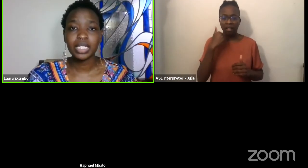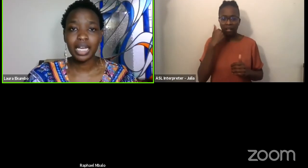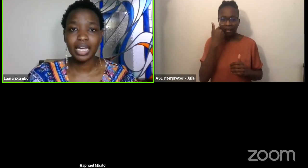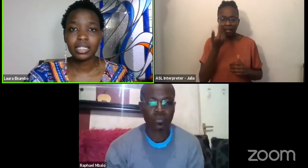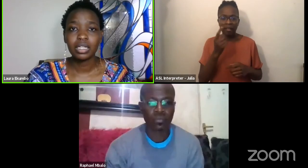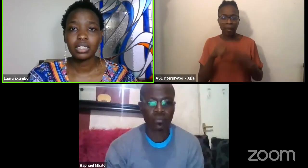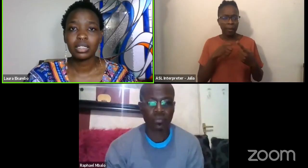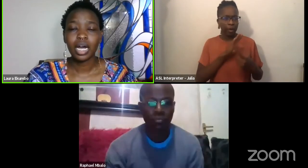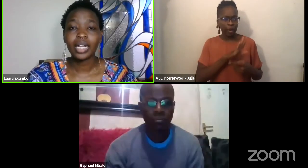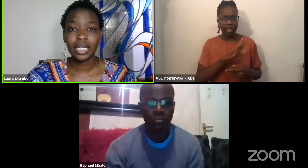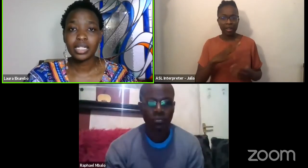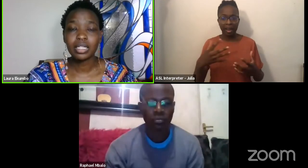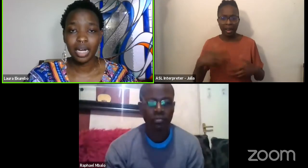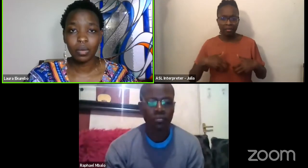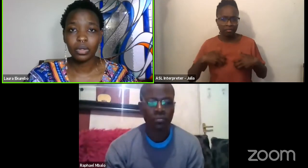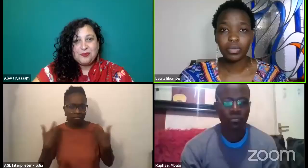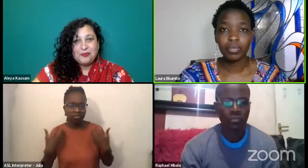I'm scared, I'll let her down.